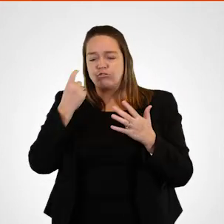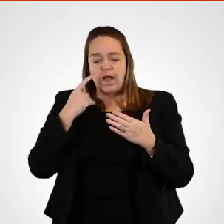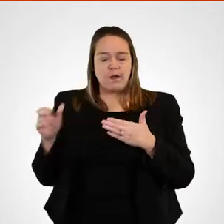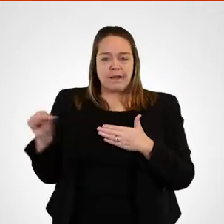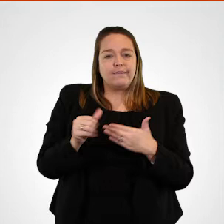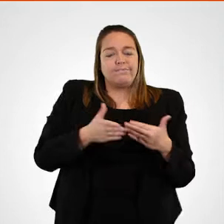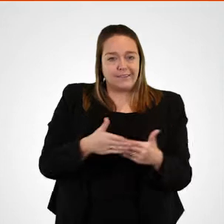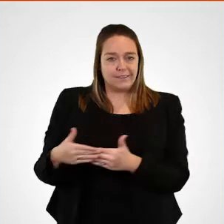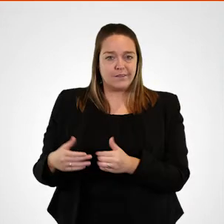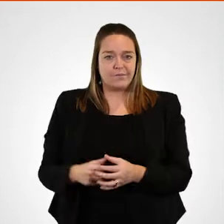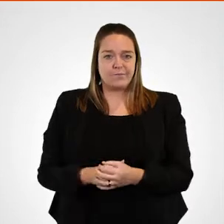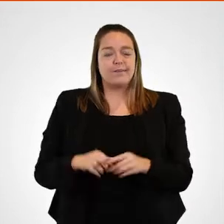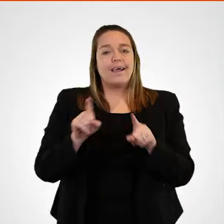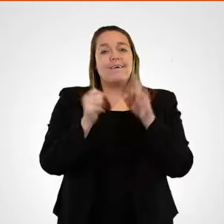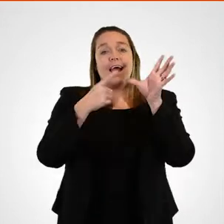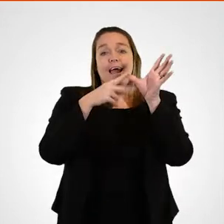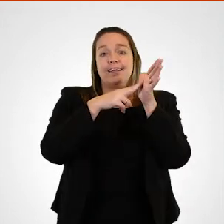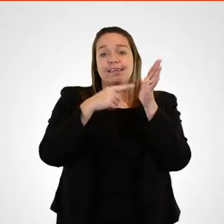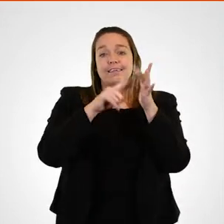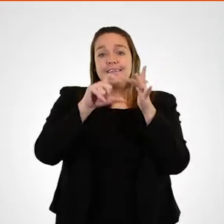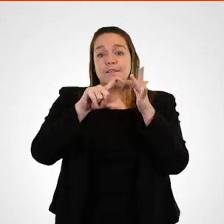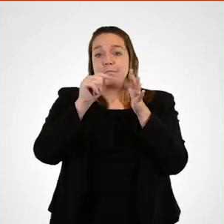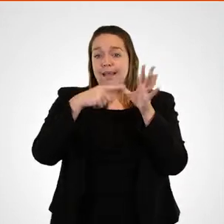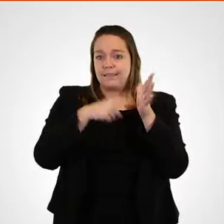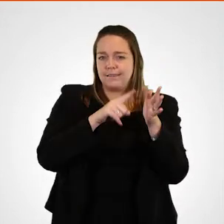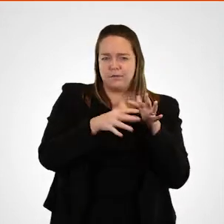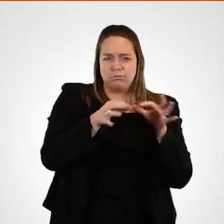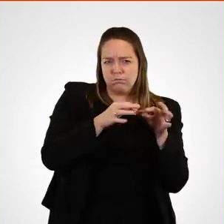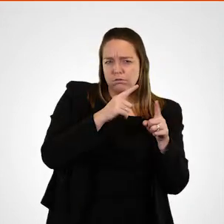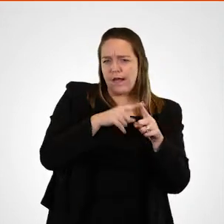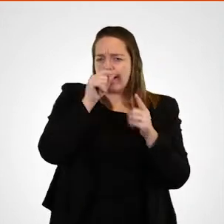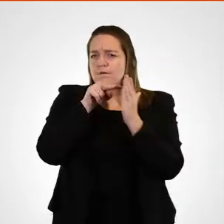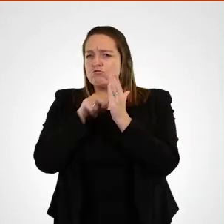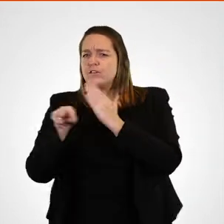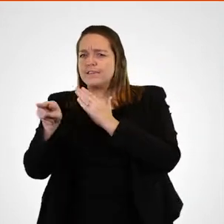They anticipate and they predict. See, our minds are very active